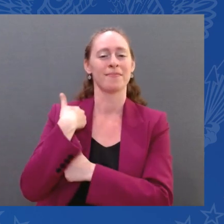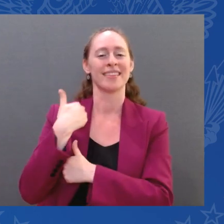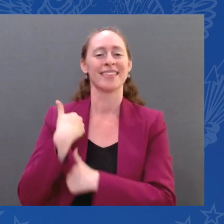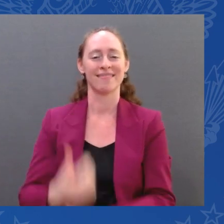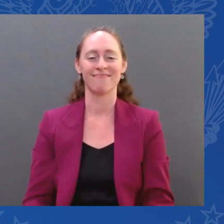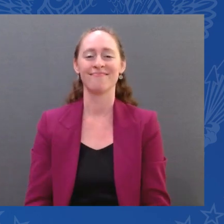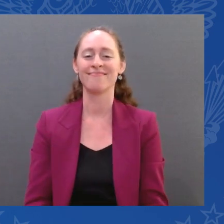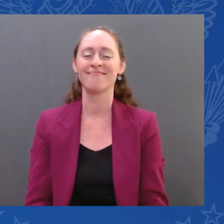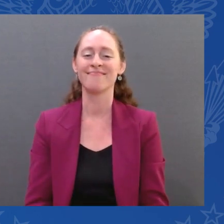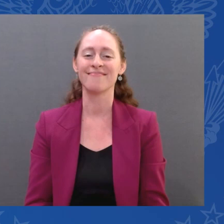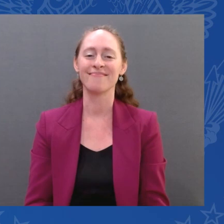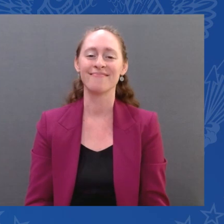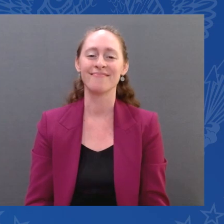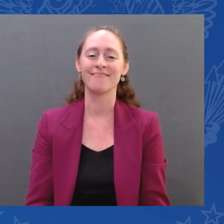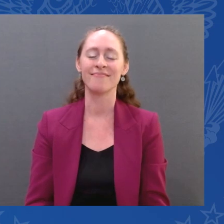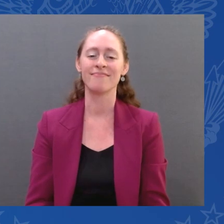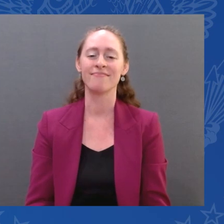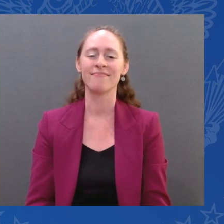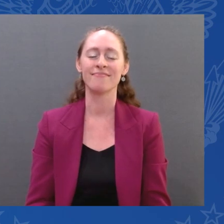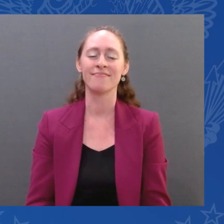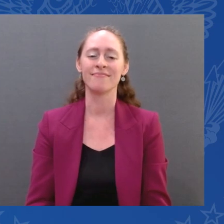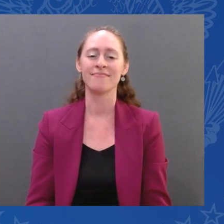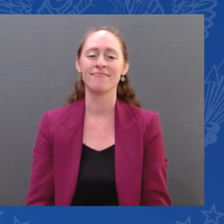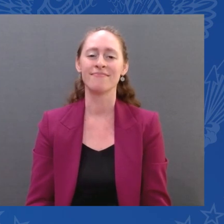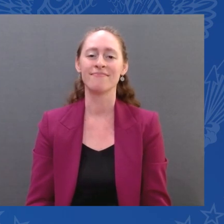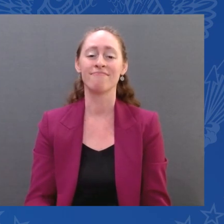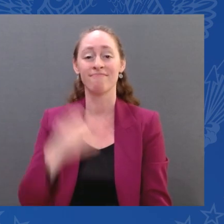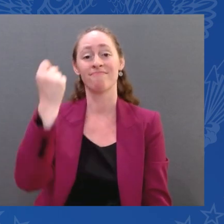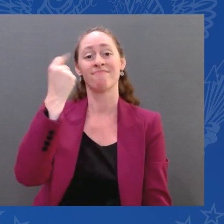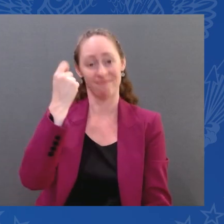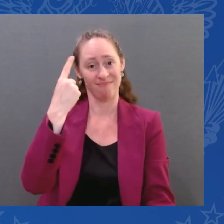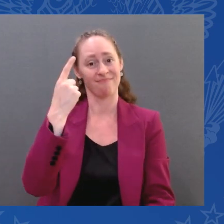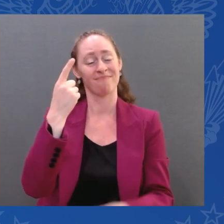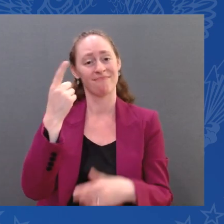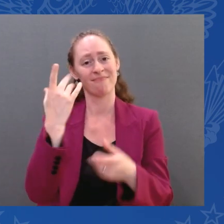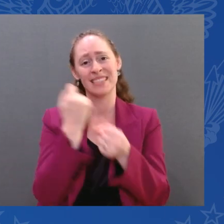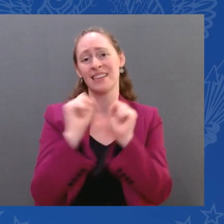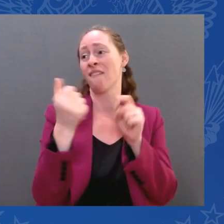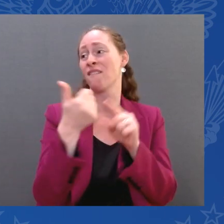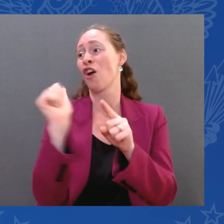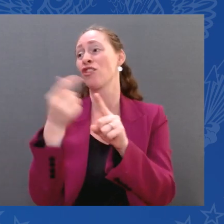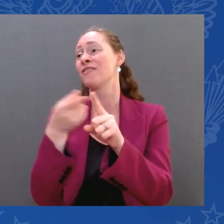We all watched as the oldest and darkest forces of hate emerged in new ways,